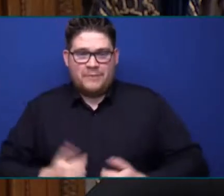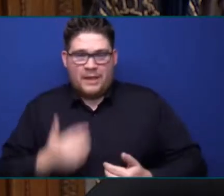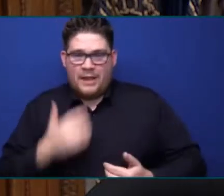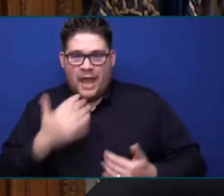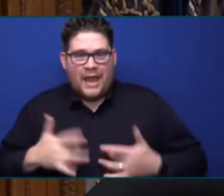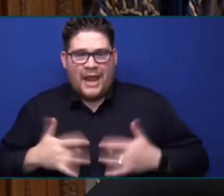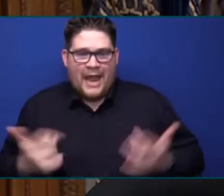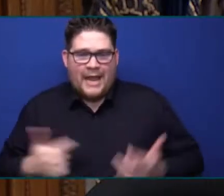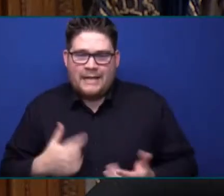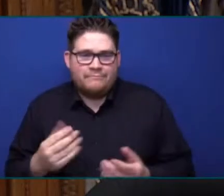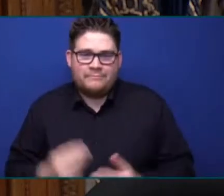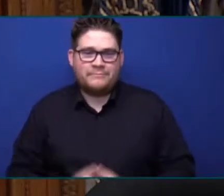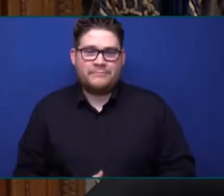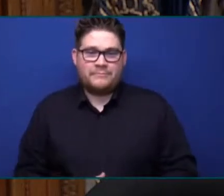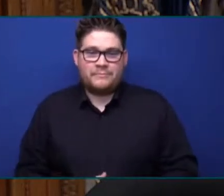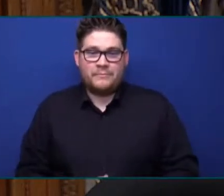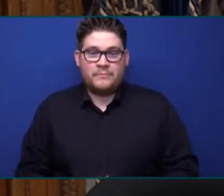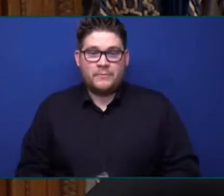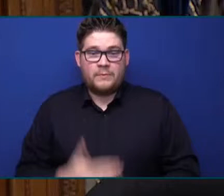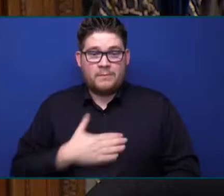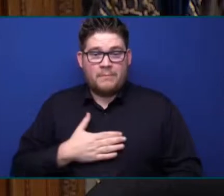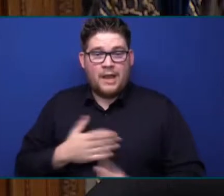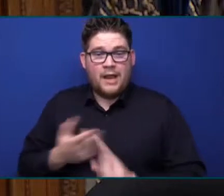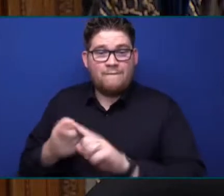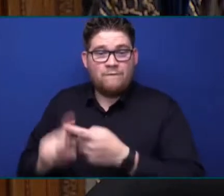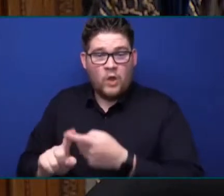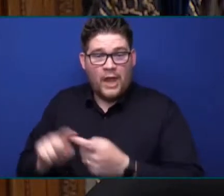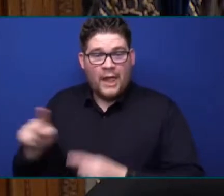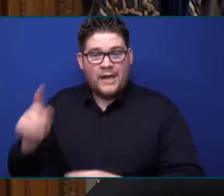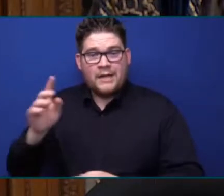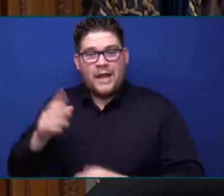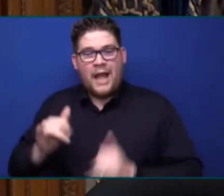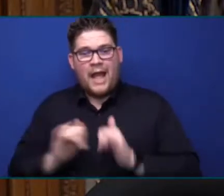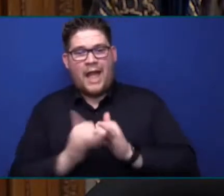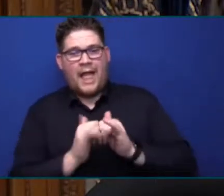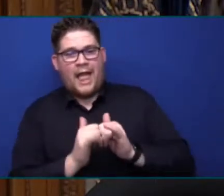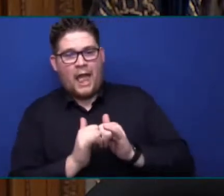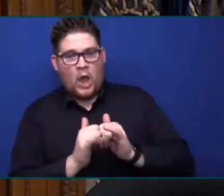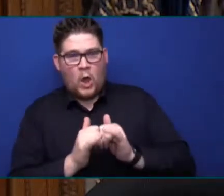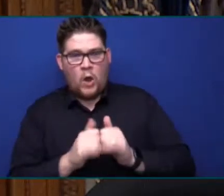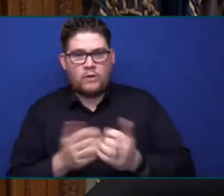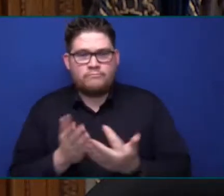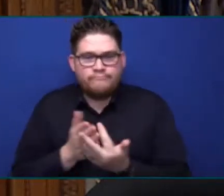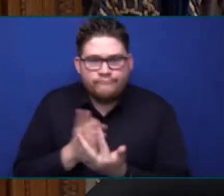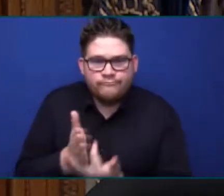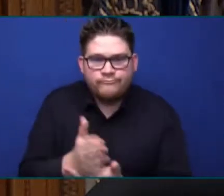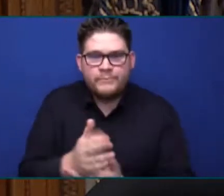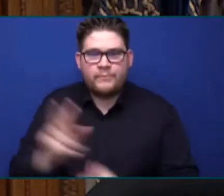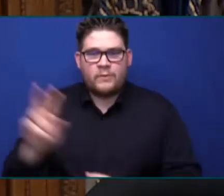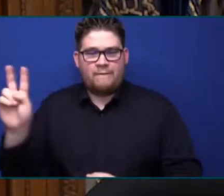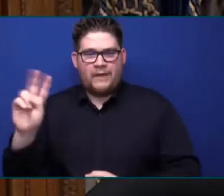ways for us to get around downtown Vancouver as a result of accessible taxis not being available,